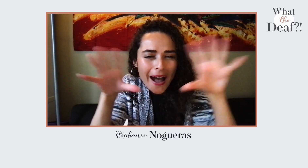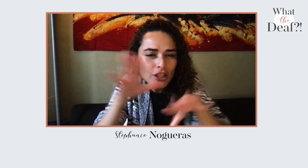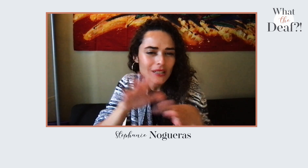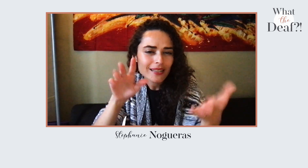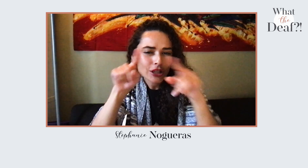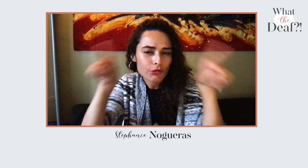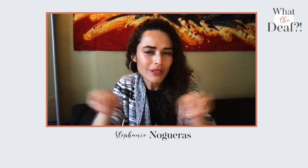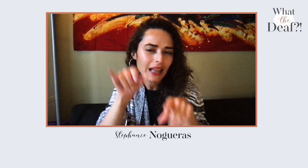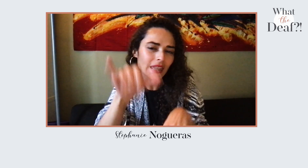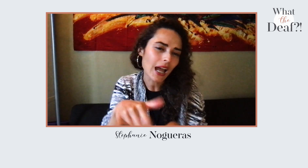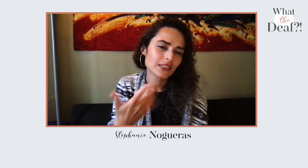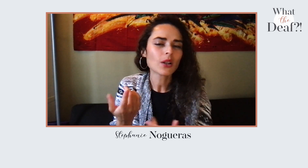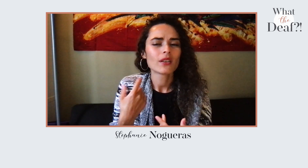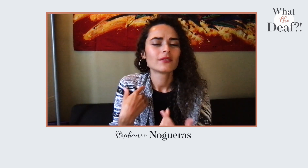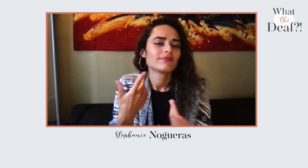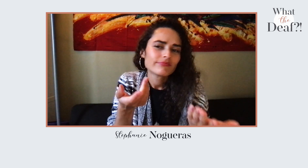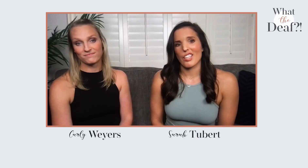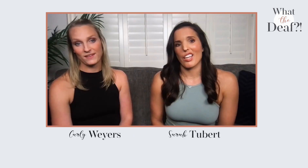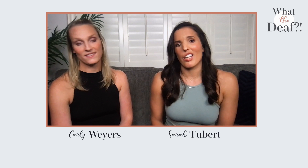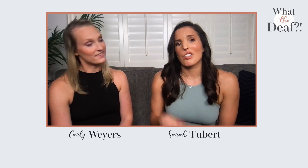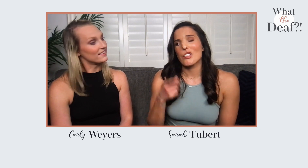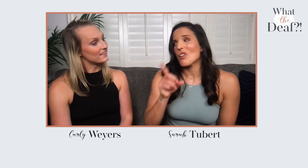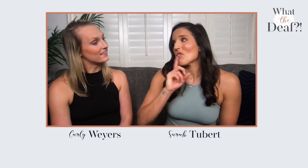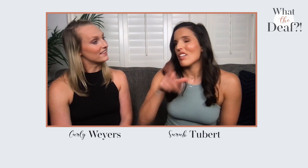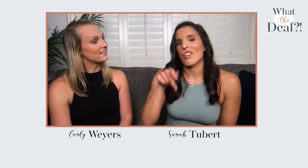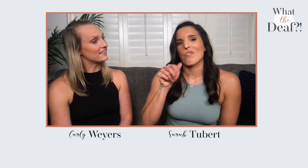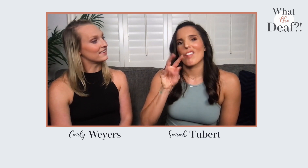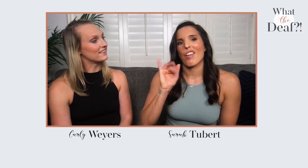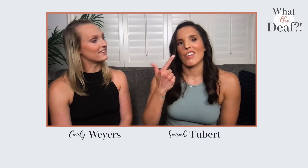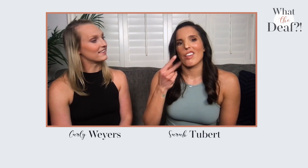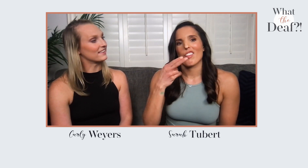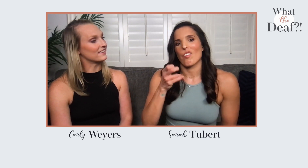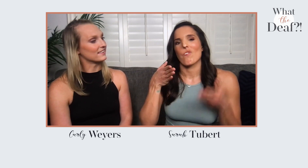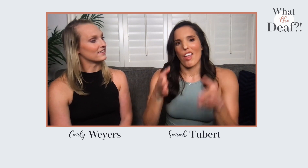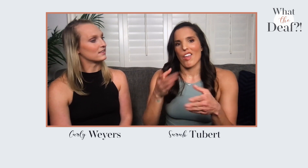on the screen, there's no magic, really. Yeah, and you are really paving the way